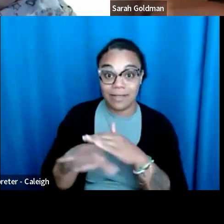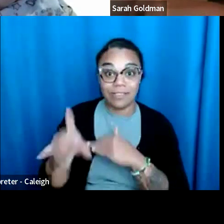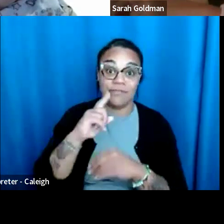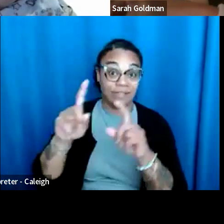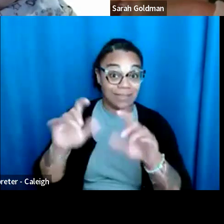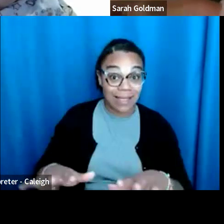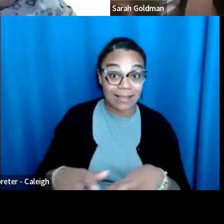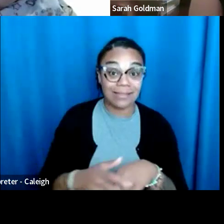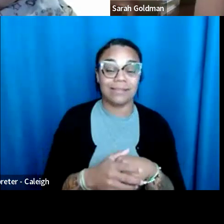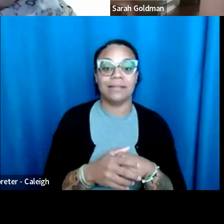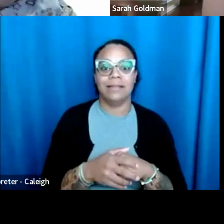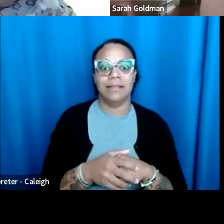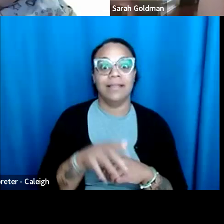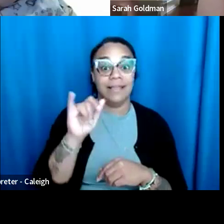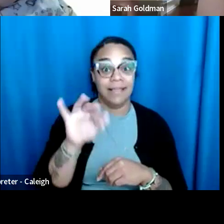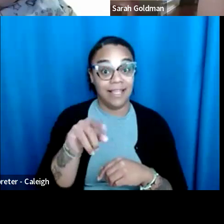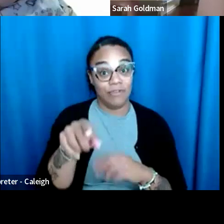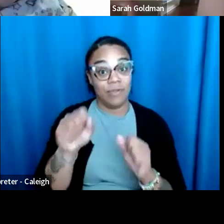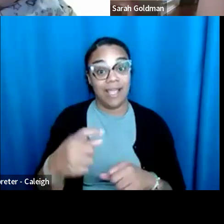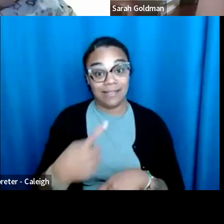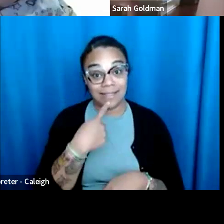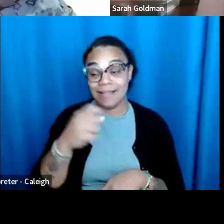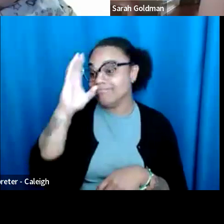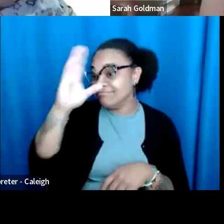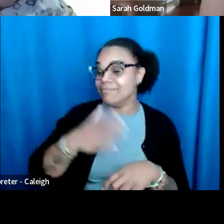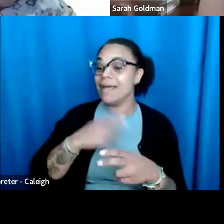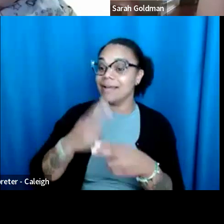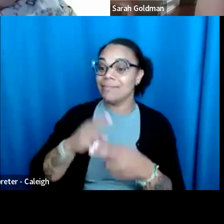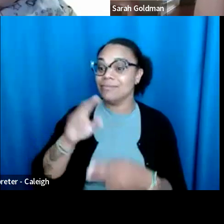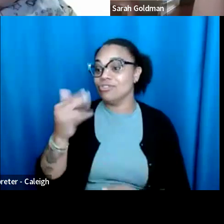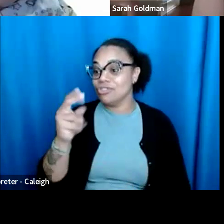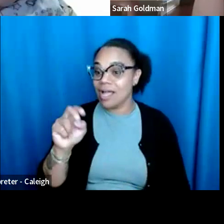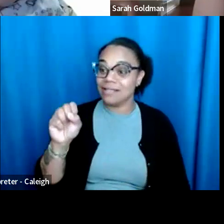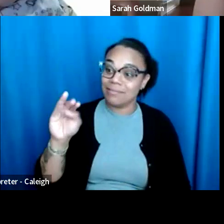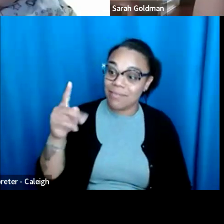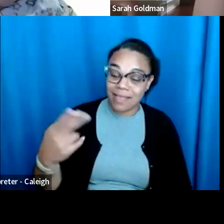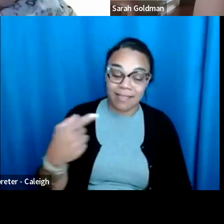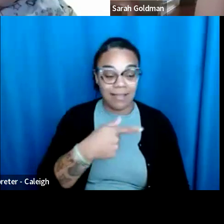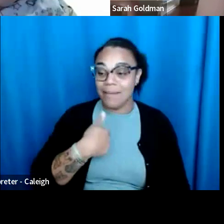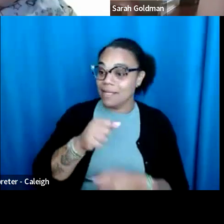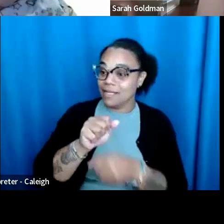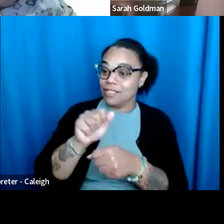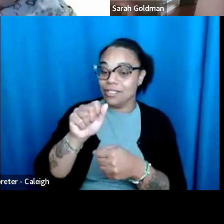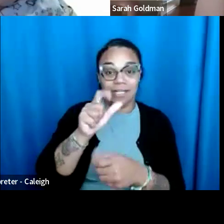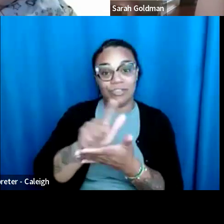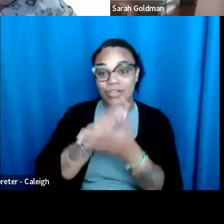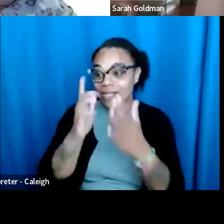having someone say, "Hi, my name is John Smith, I'm an attorney, and I'm representing Andrew Sagona."